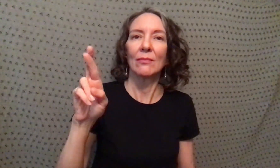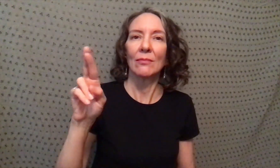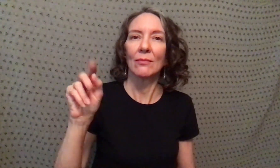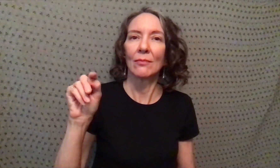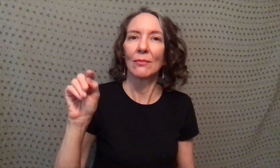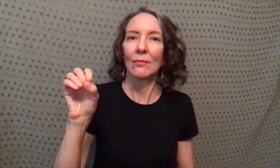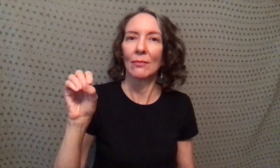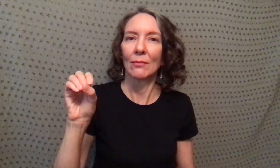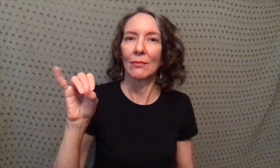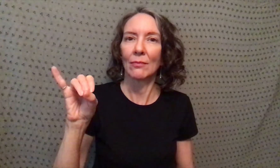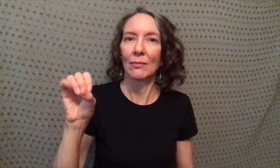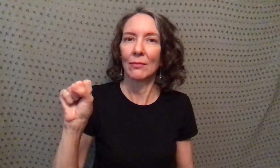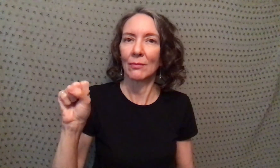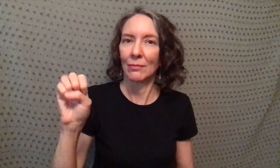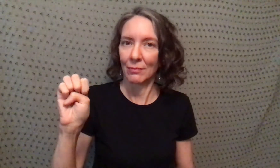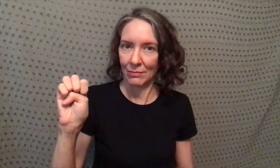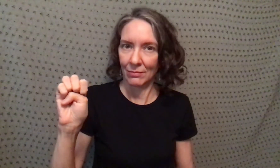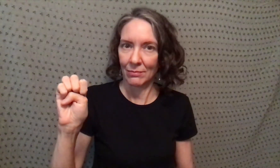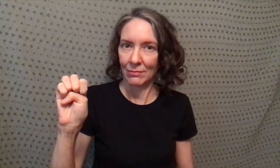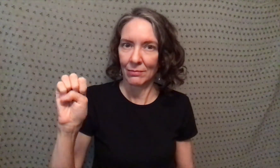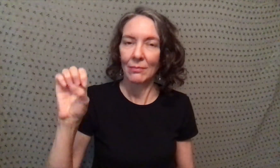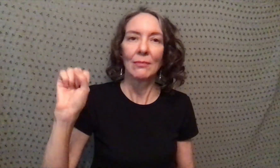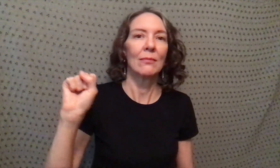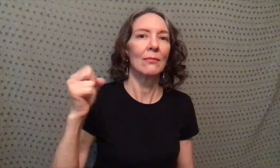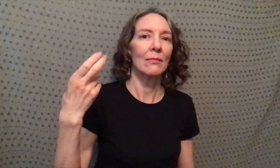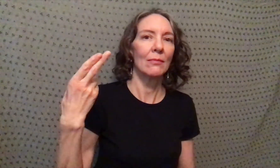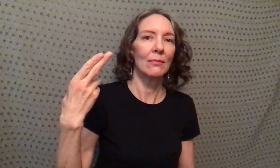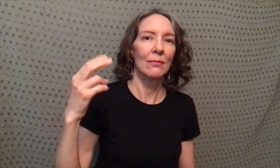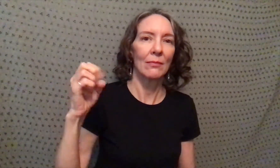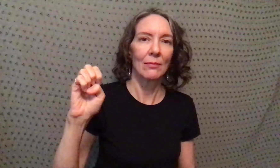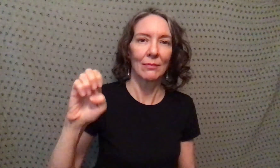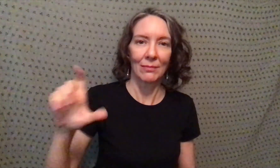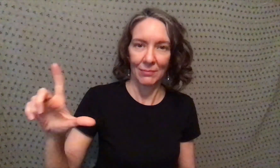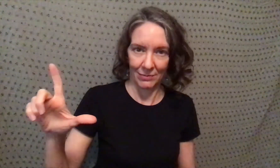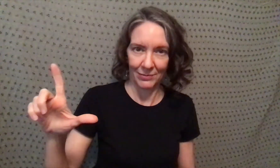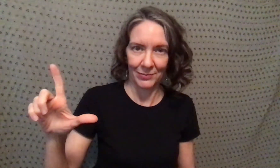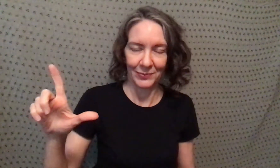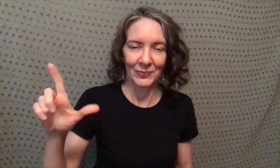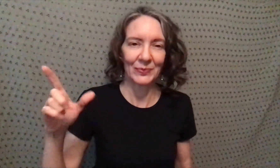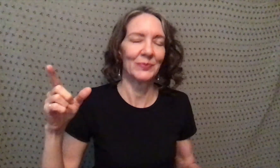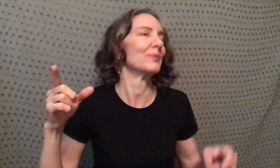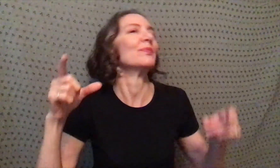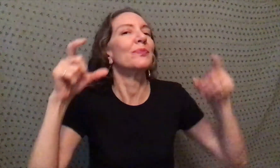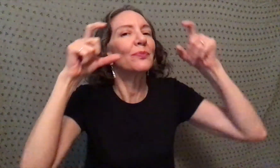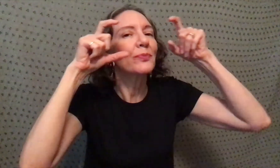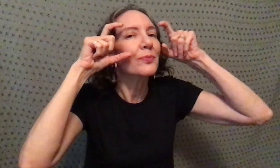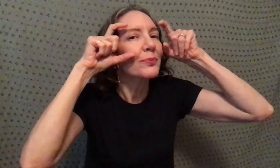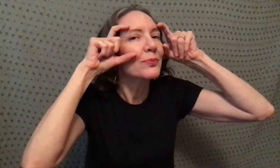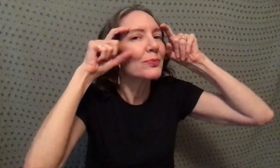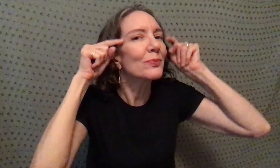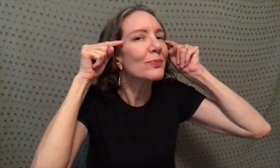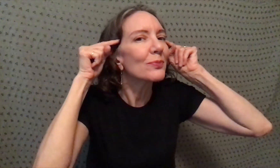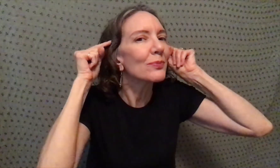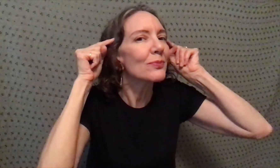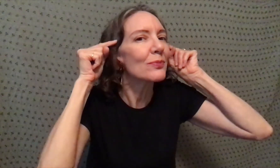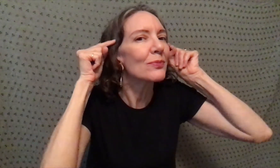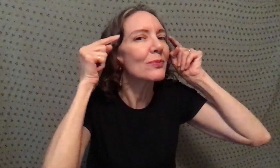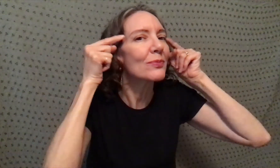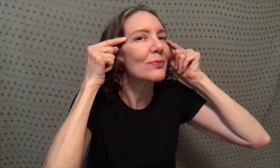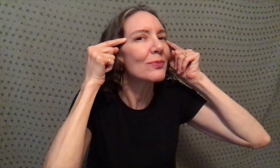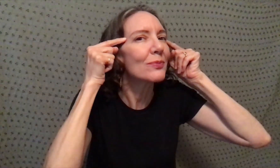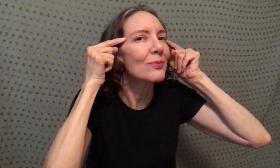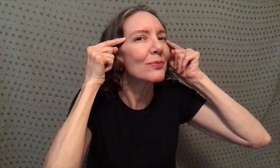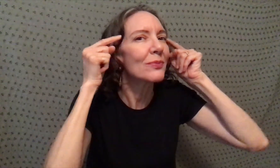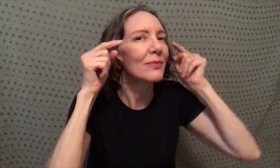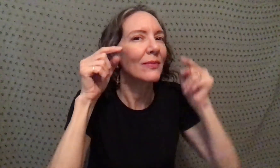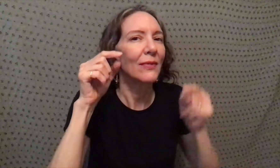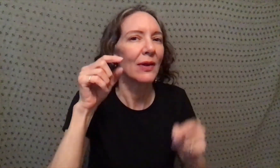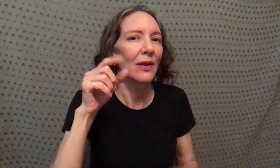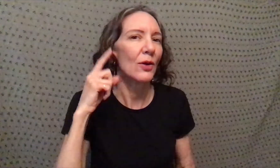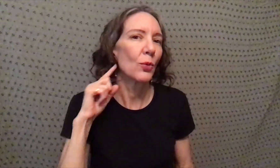tortoise shell. The hinges on the side of the glasses